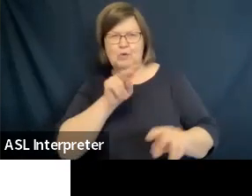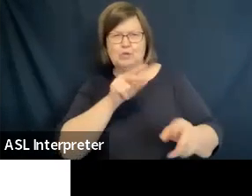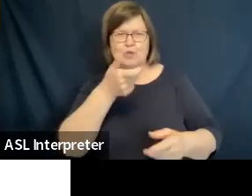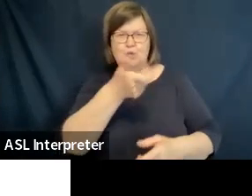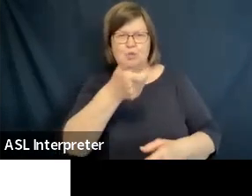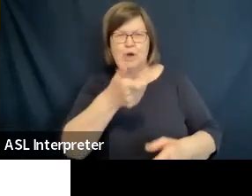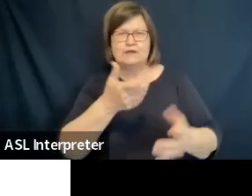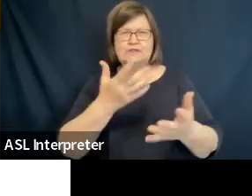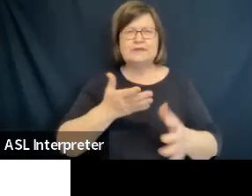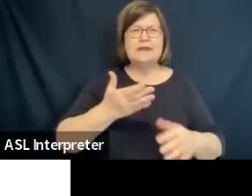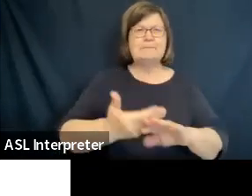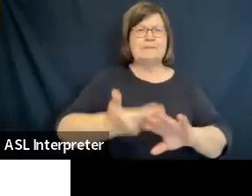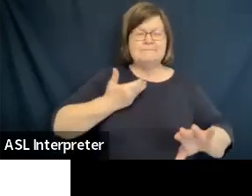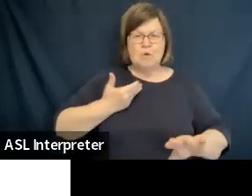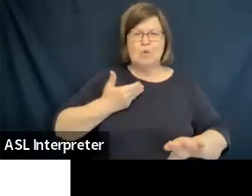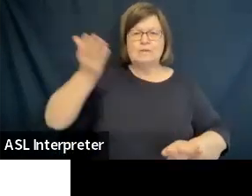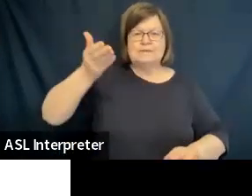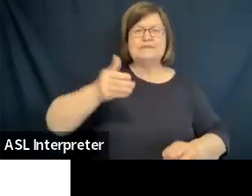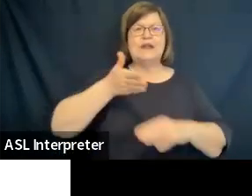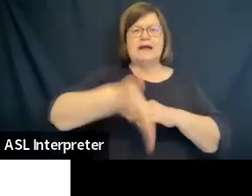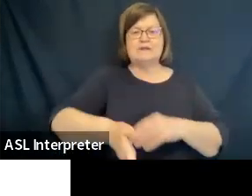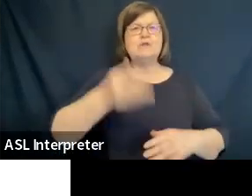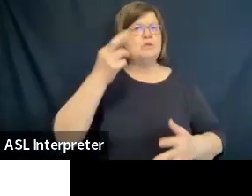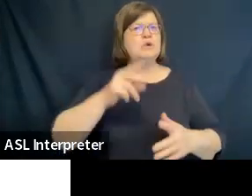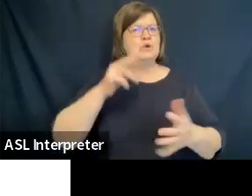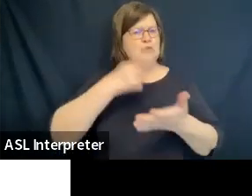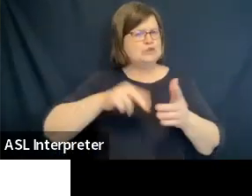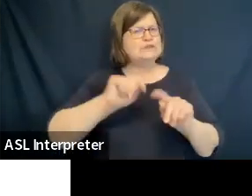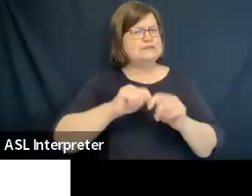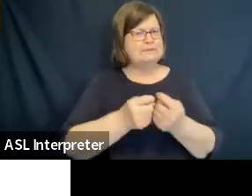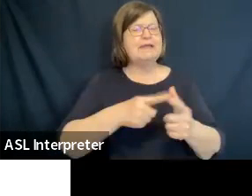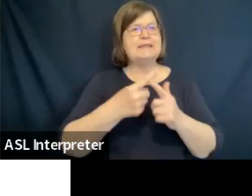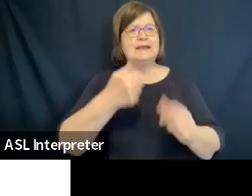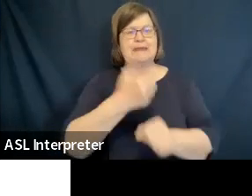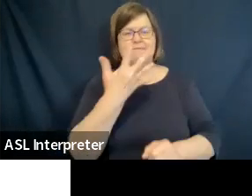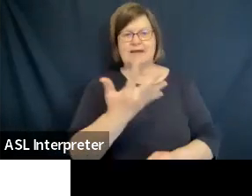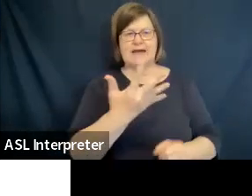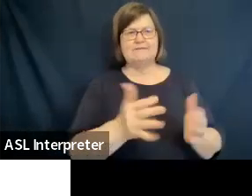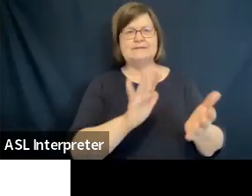after viewing the presentation. The research team additionally created five handouts, each tailored